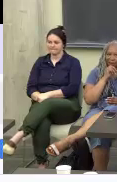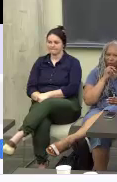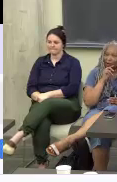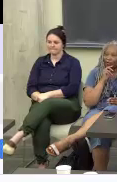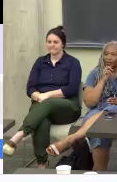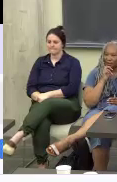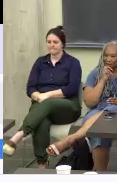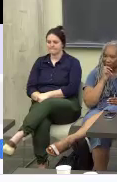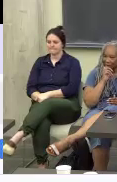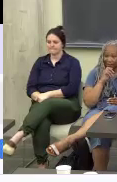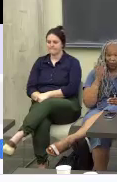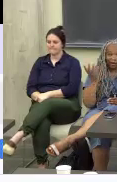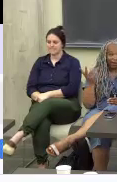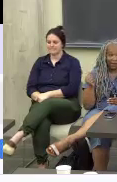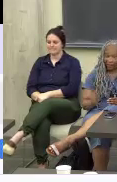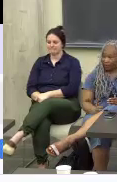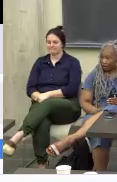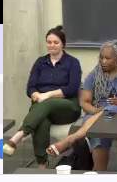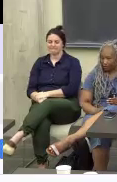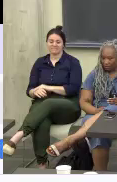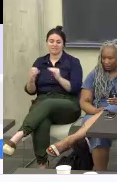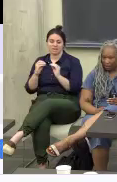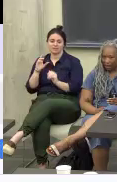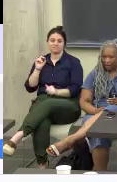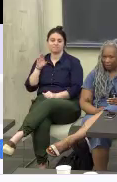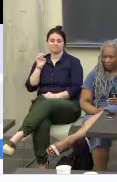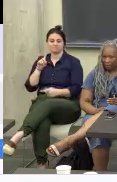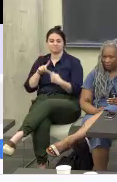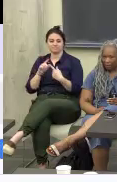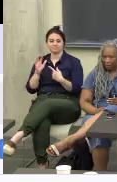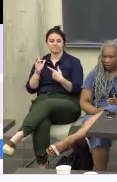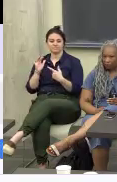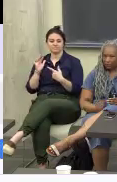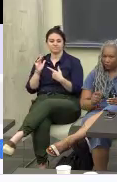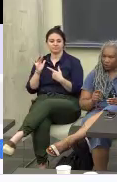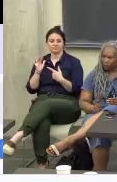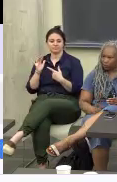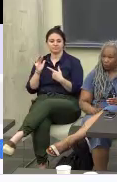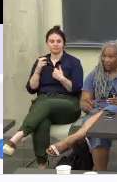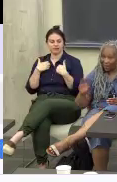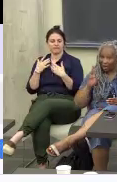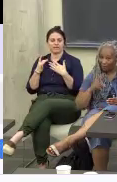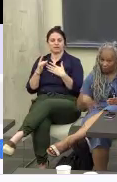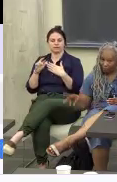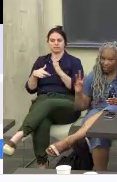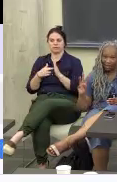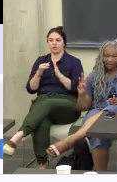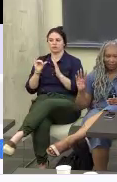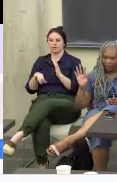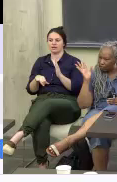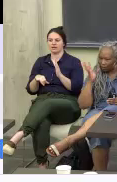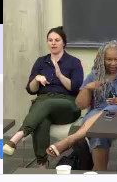it's rarer It's rare that there are leadership roles that have come up through that you know